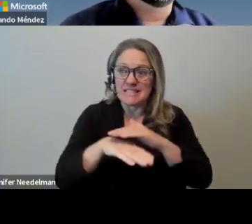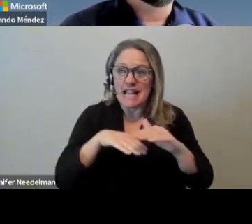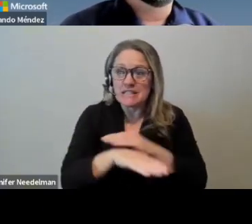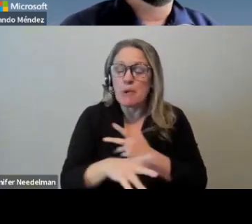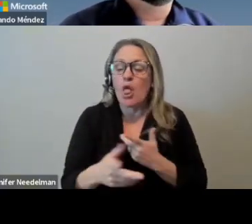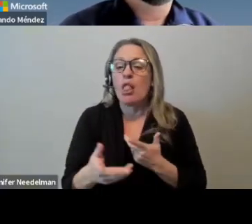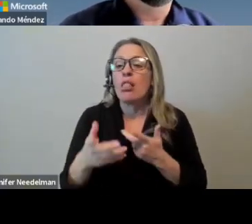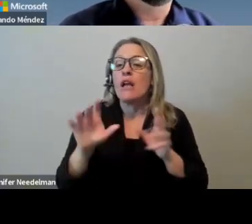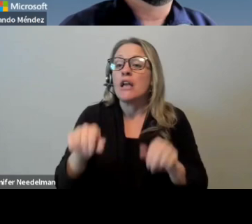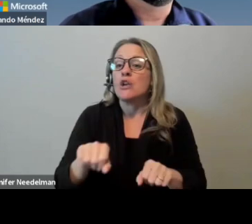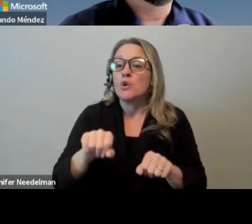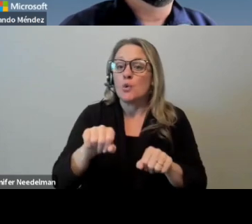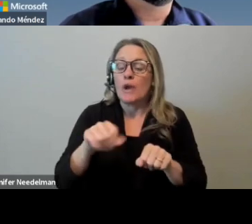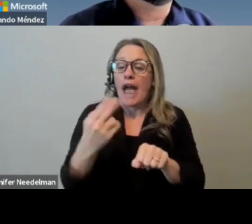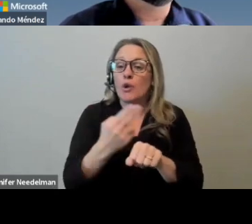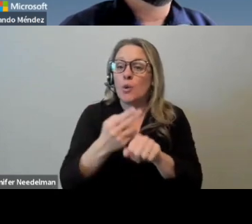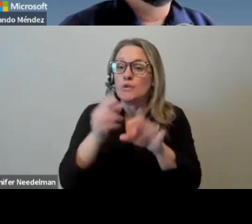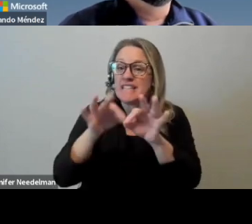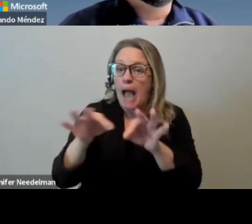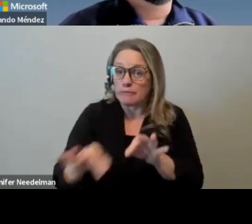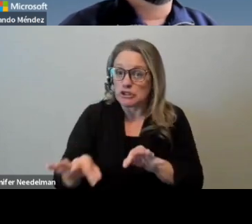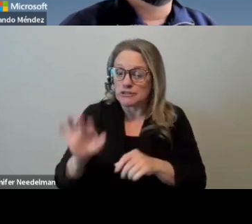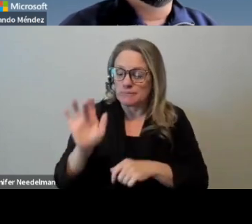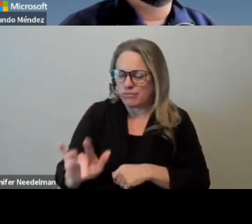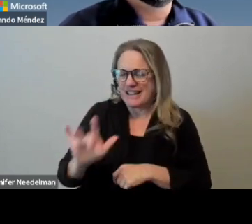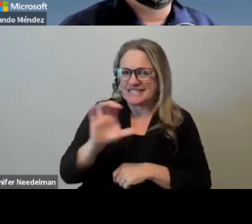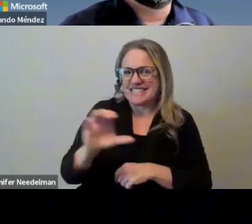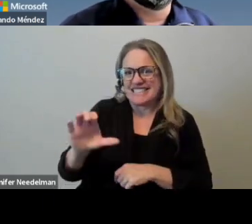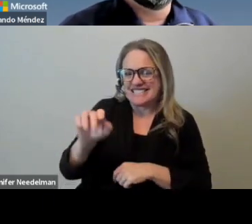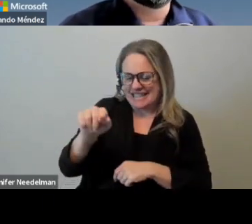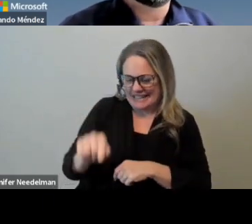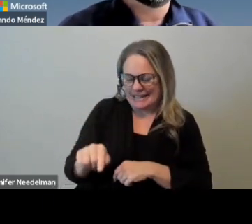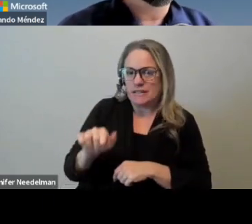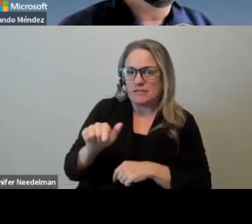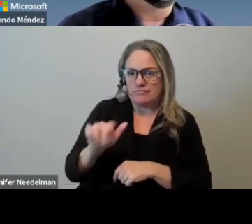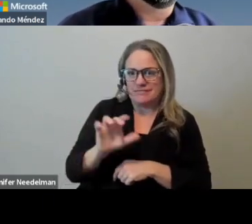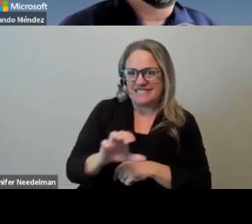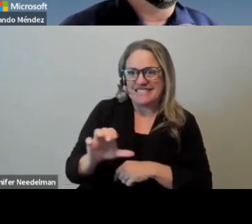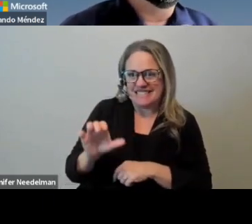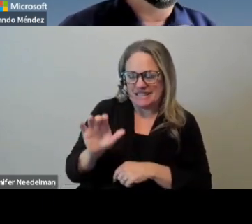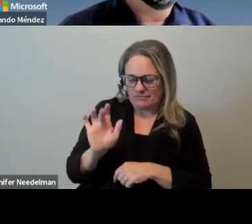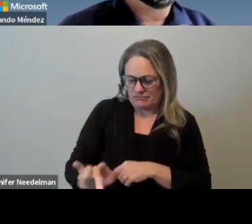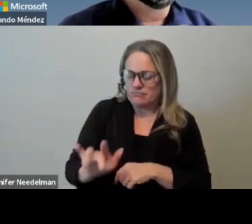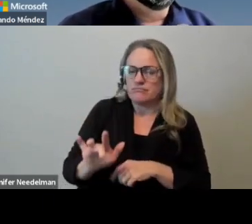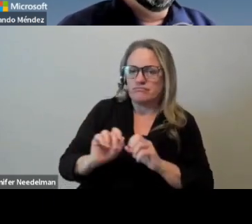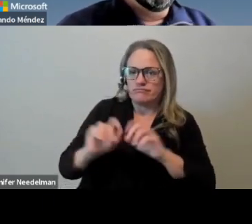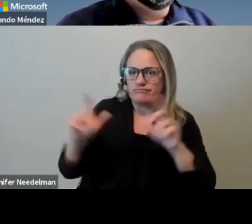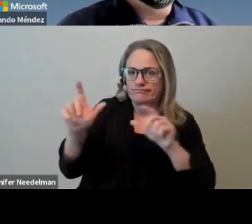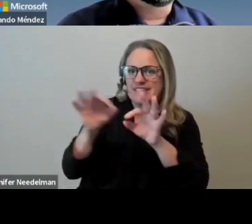by using the CC button at the bottom of your screen or your zoom toolbar.